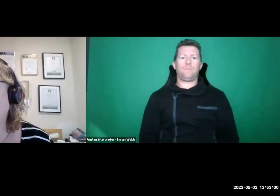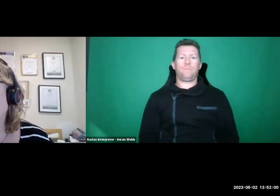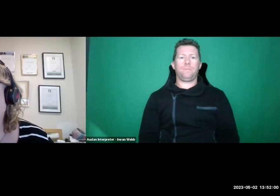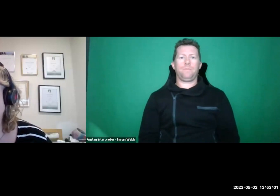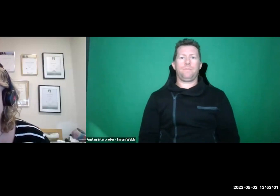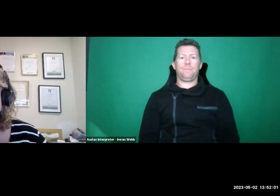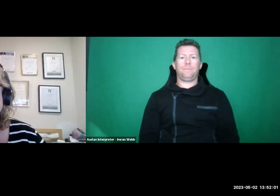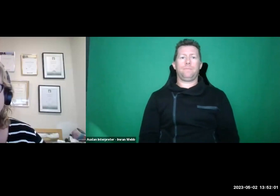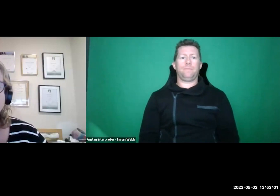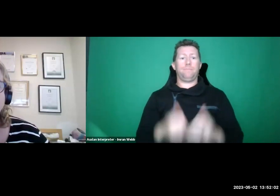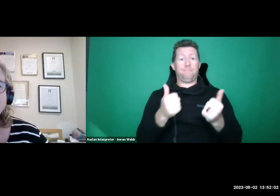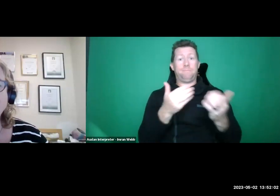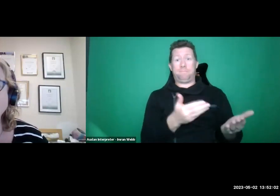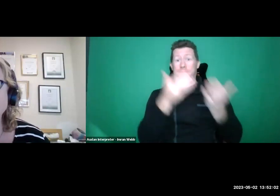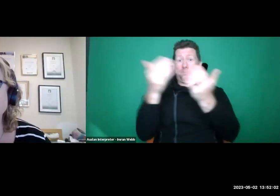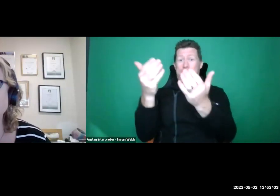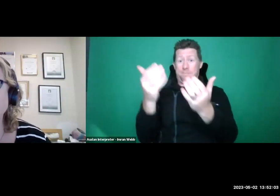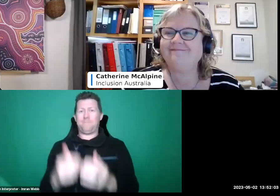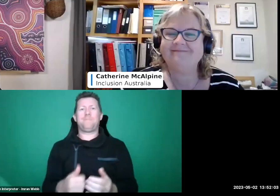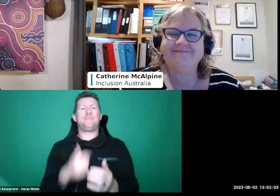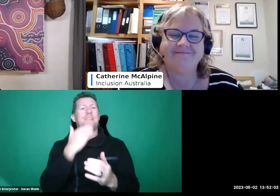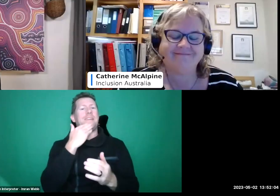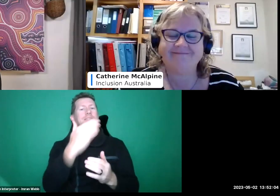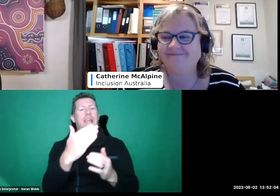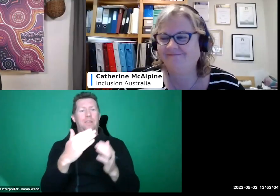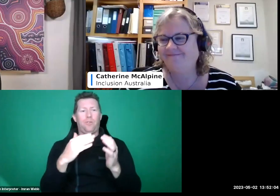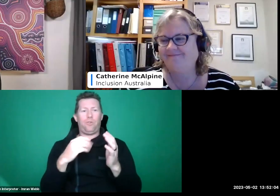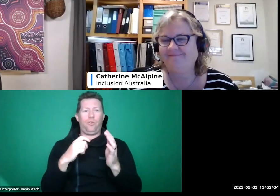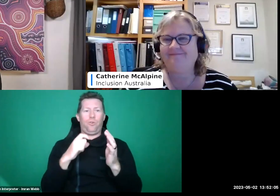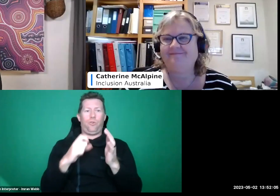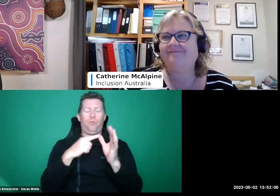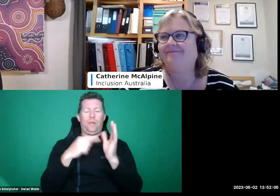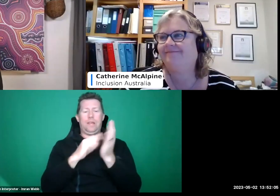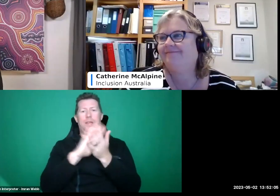Thank you so much. Thank you, Catherine. Thank you so much.